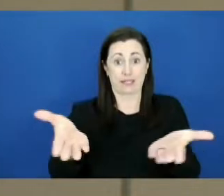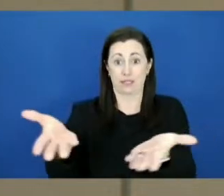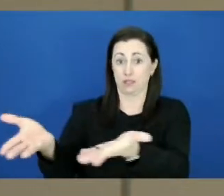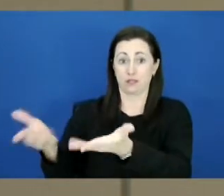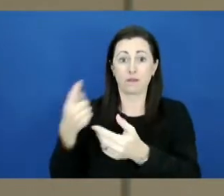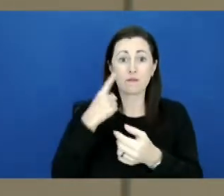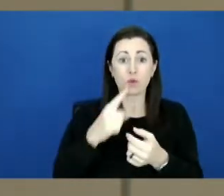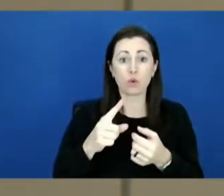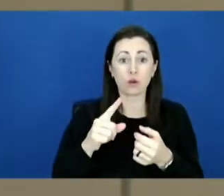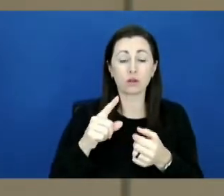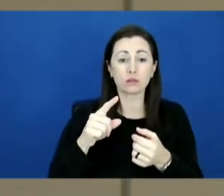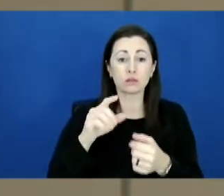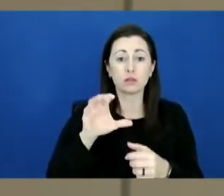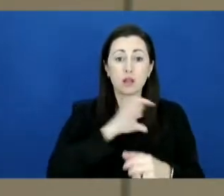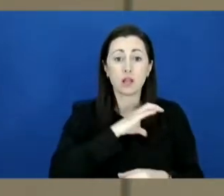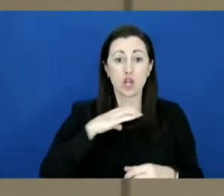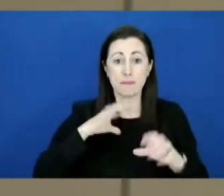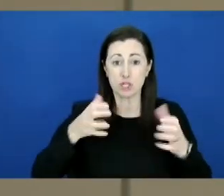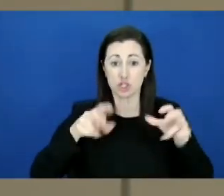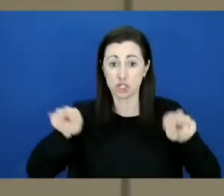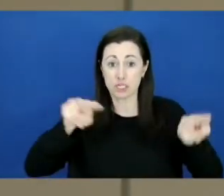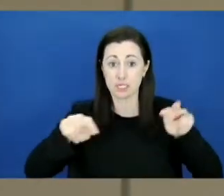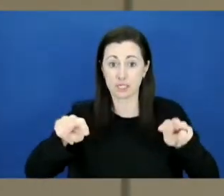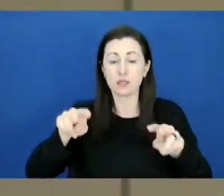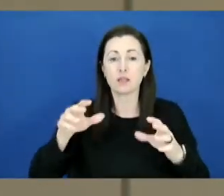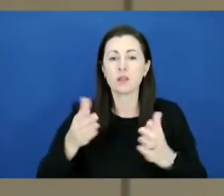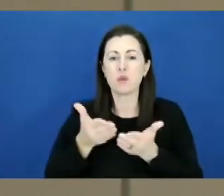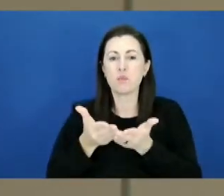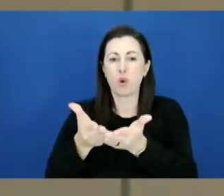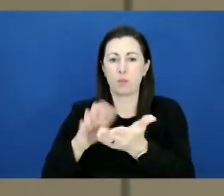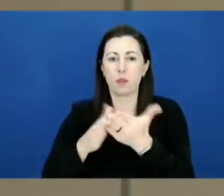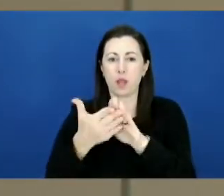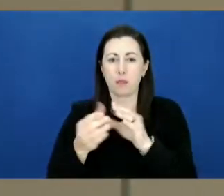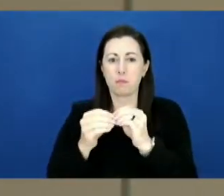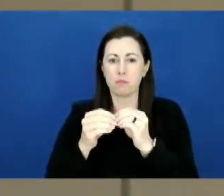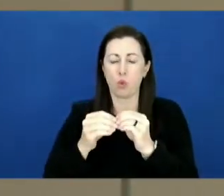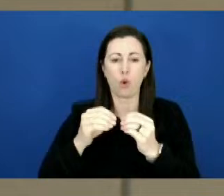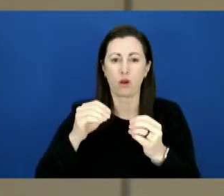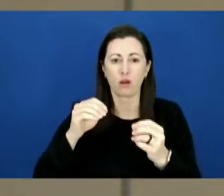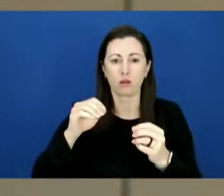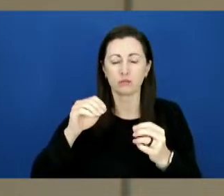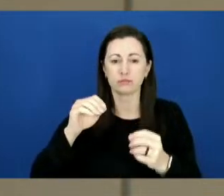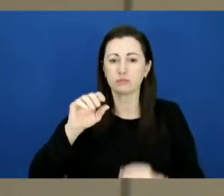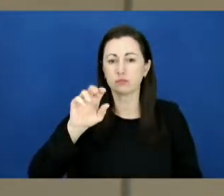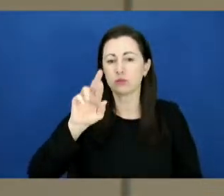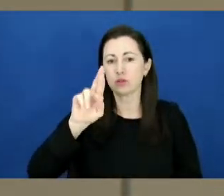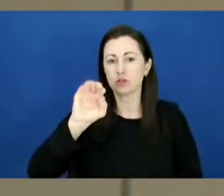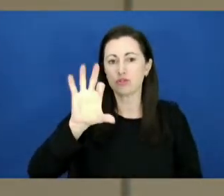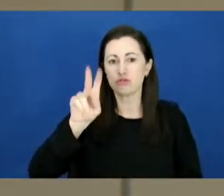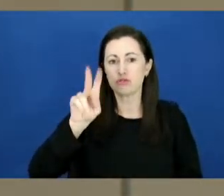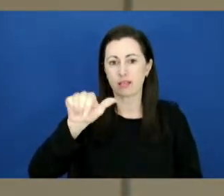LESS PRESENCE OF A MARINE